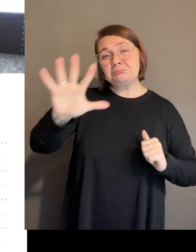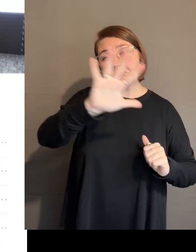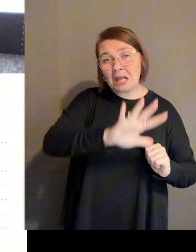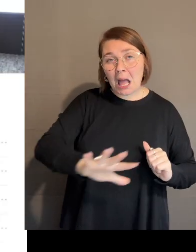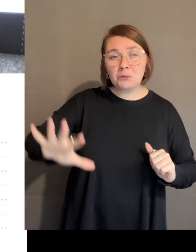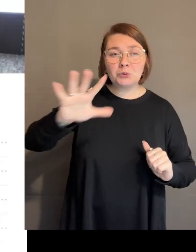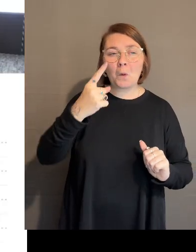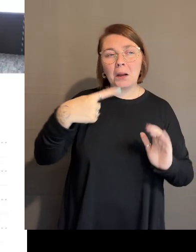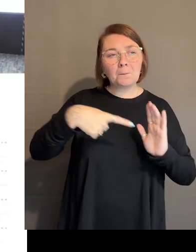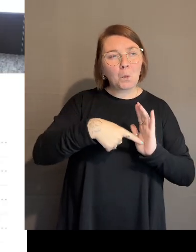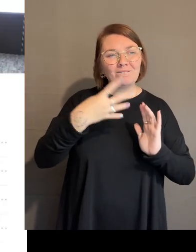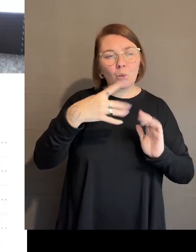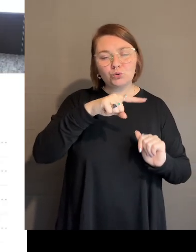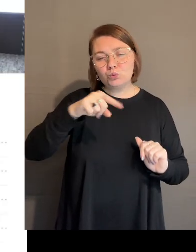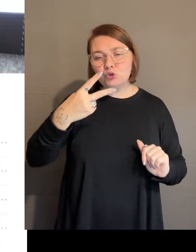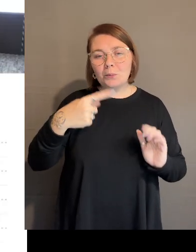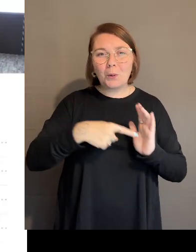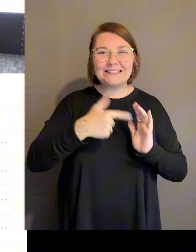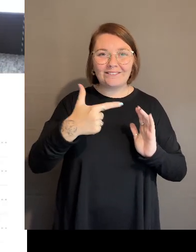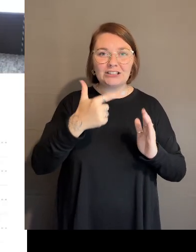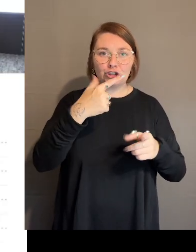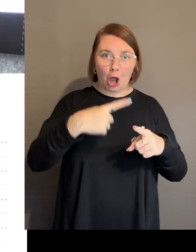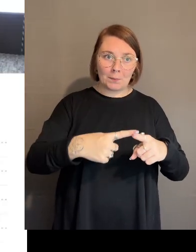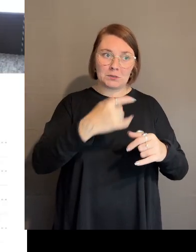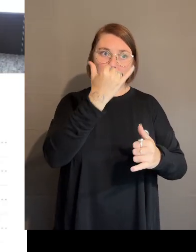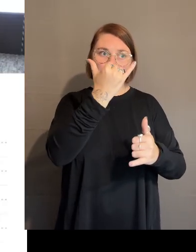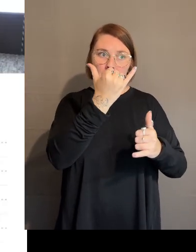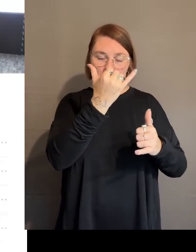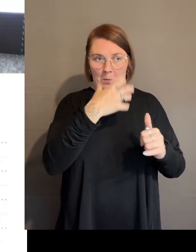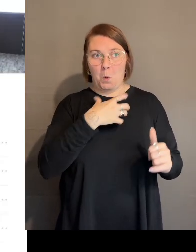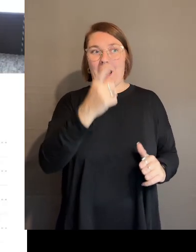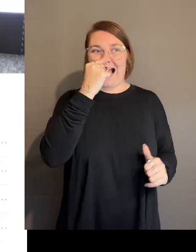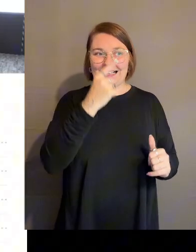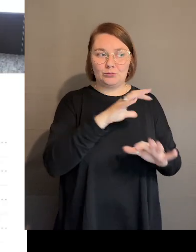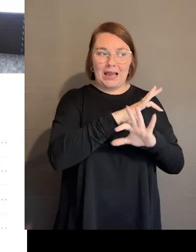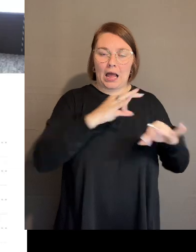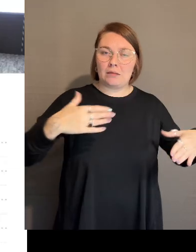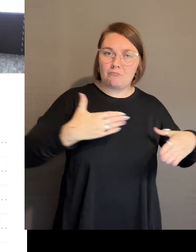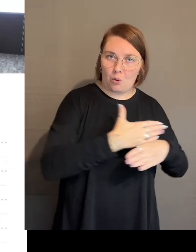1.4 to 2.7 times more likely to be unemployed.